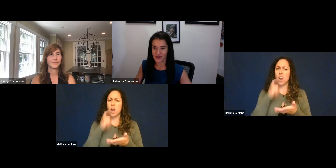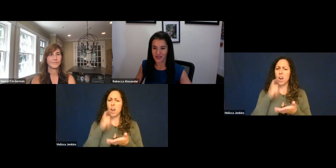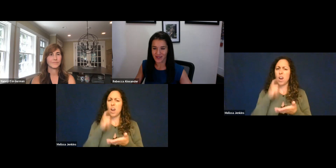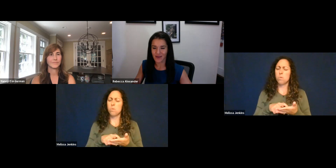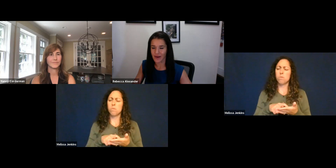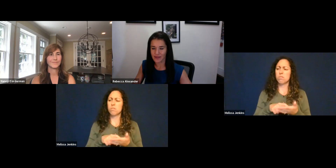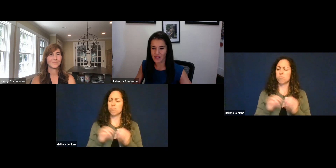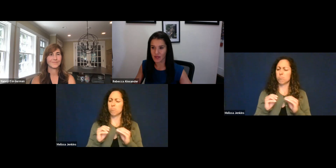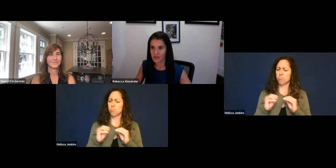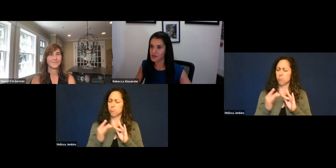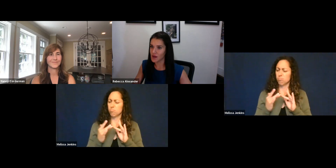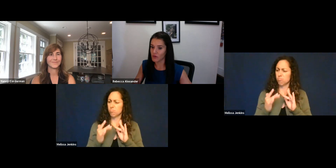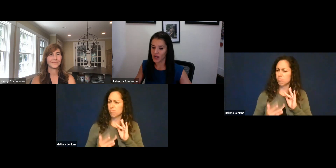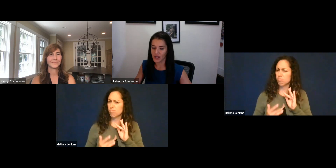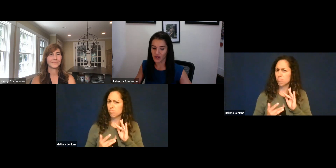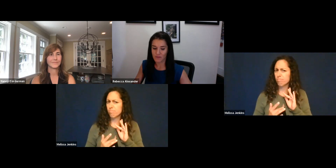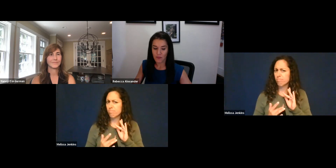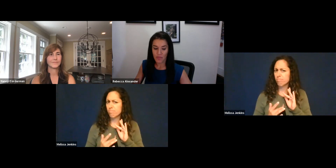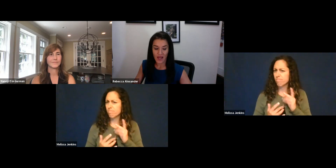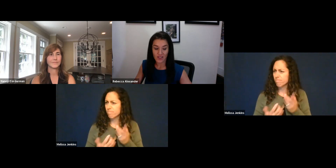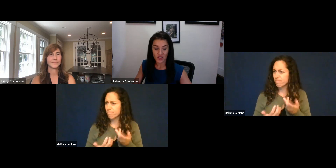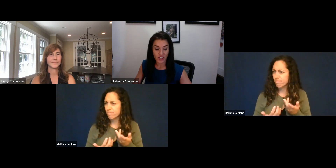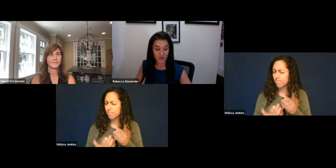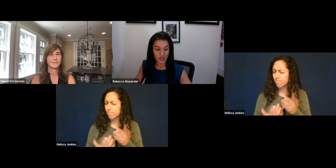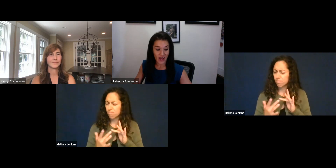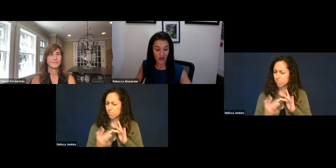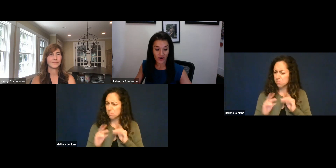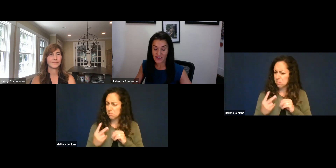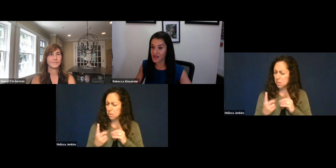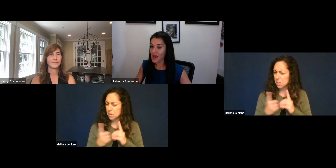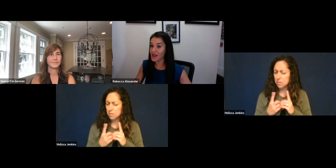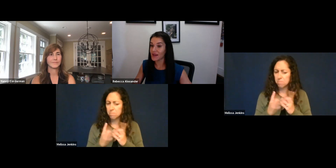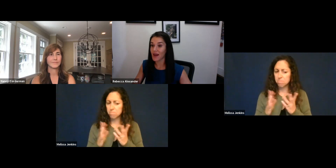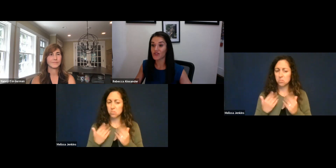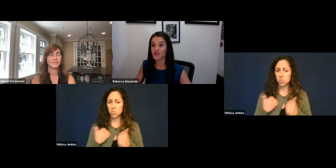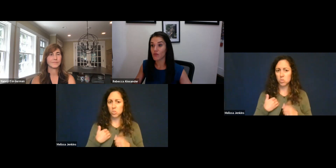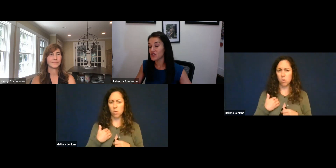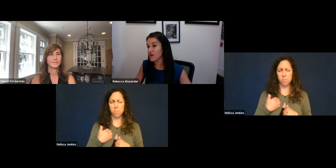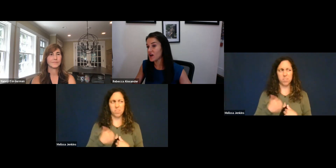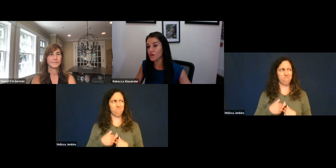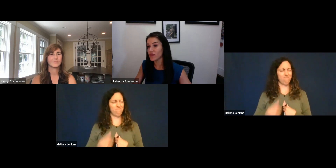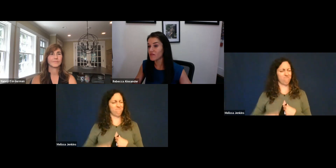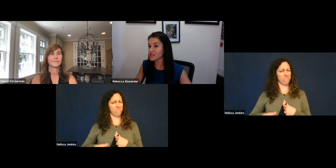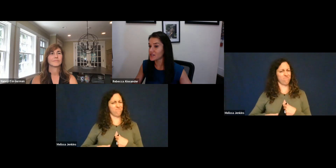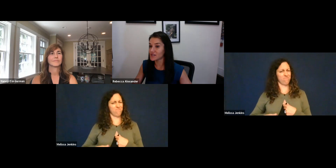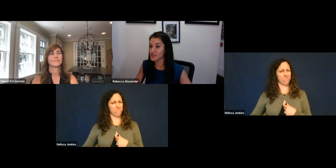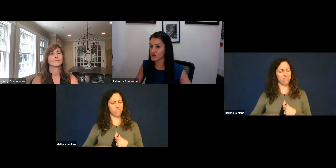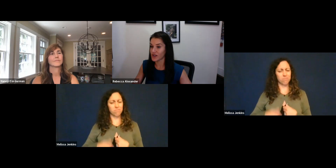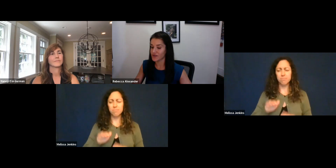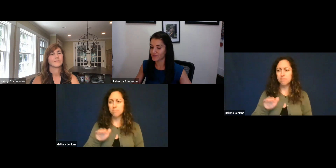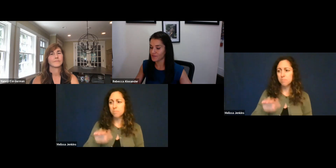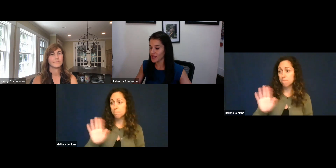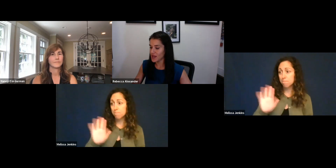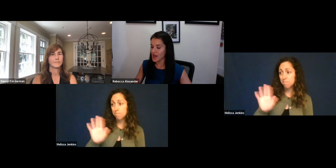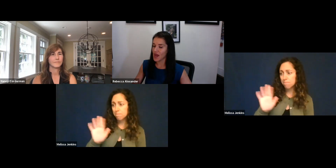So I was like, OK, something's not right here. And so I just reached out and I said, hey, had so much fun. Would love to see you again.